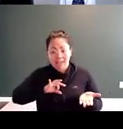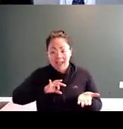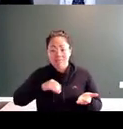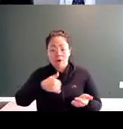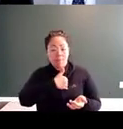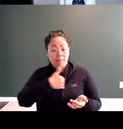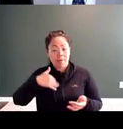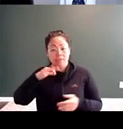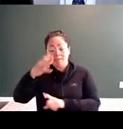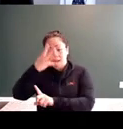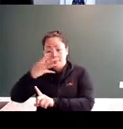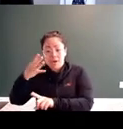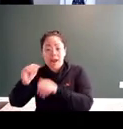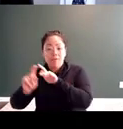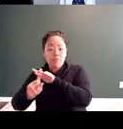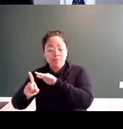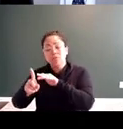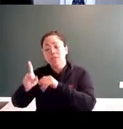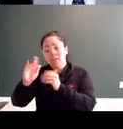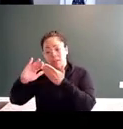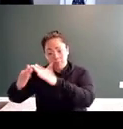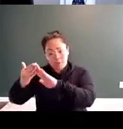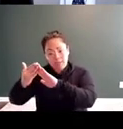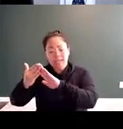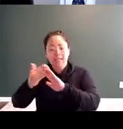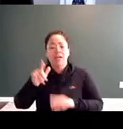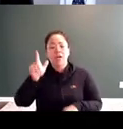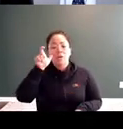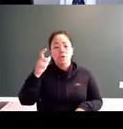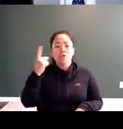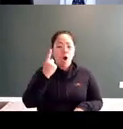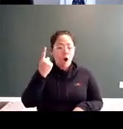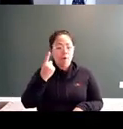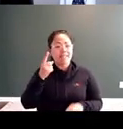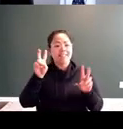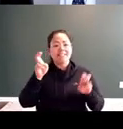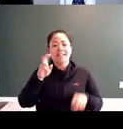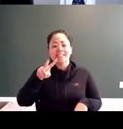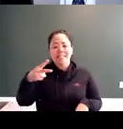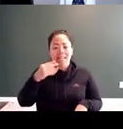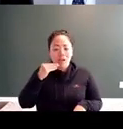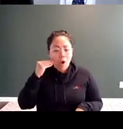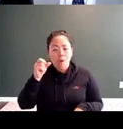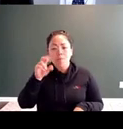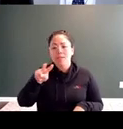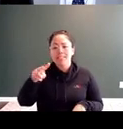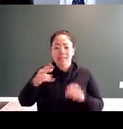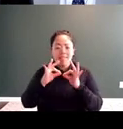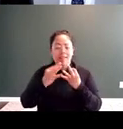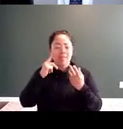of the immigrant and refugee communities, LUNA has always been kind of a second home or a second family for many of our staff members,